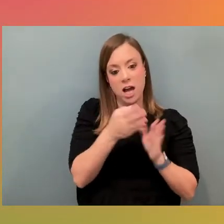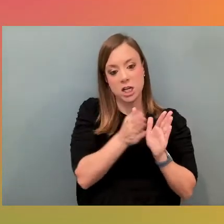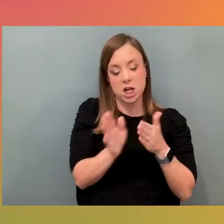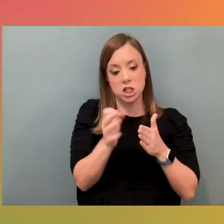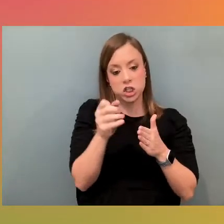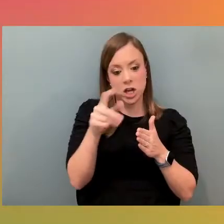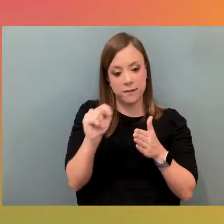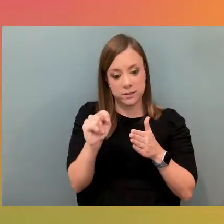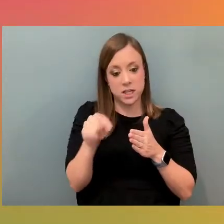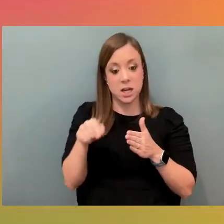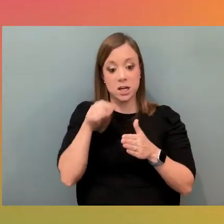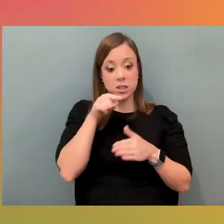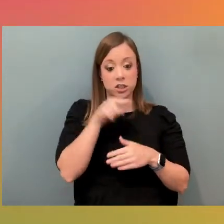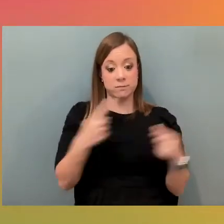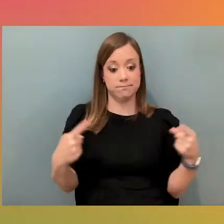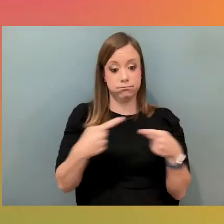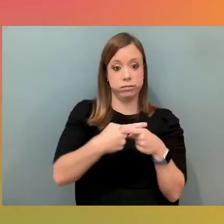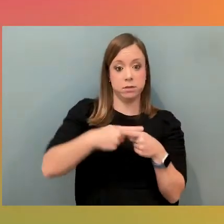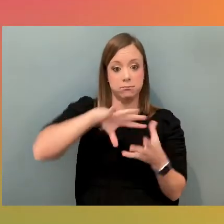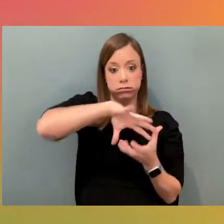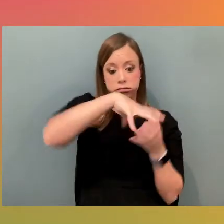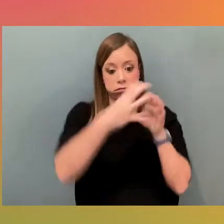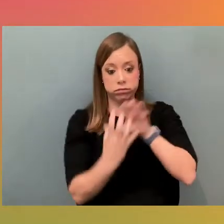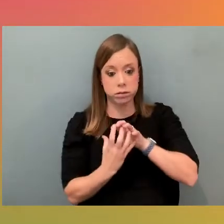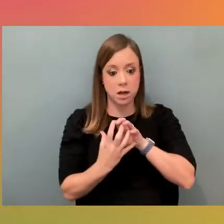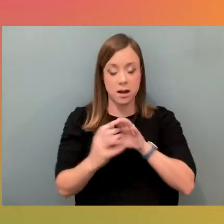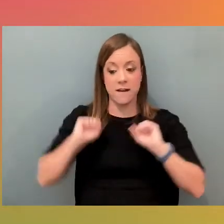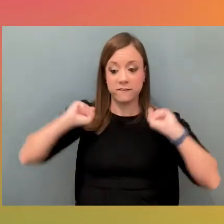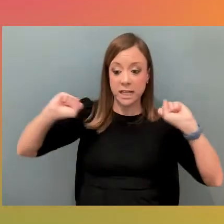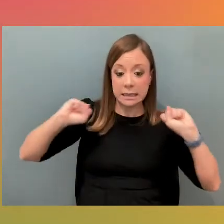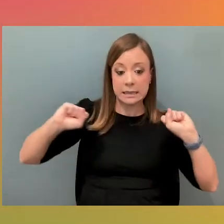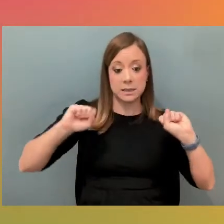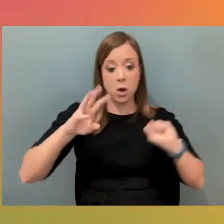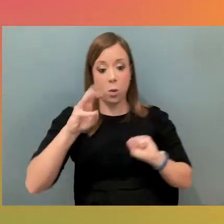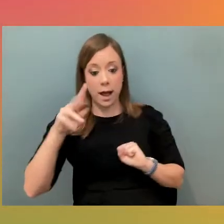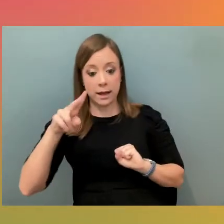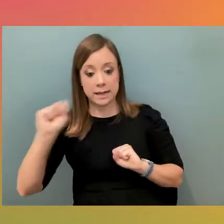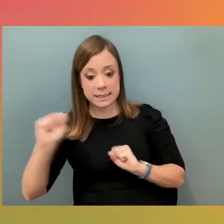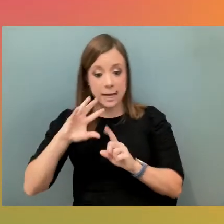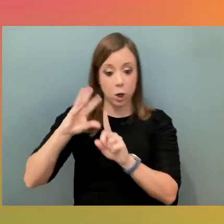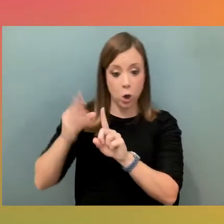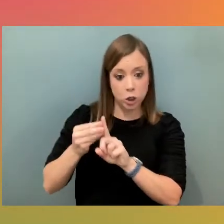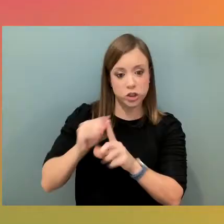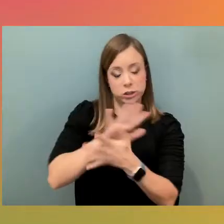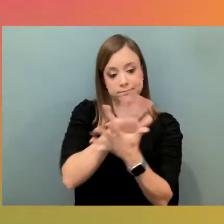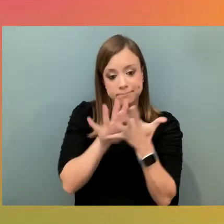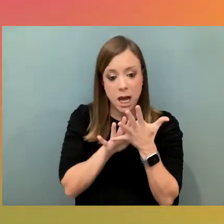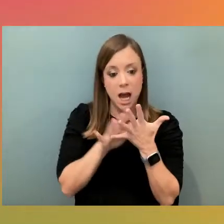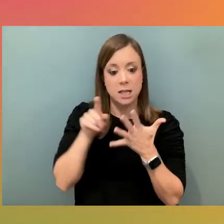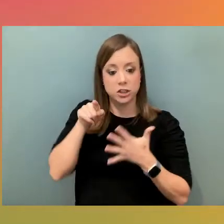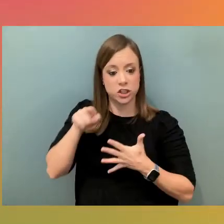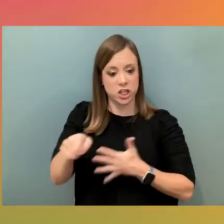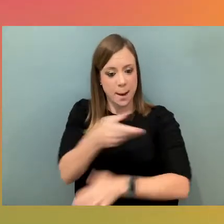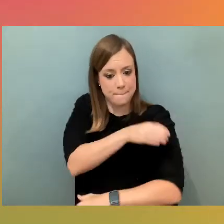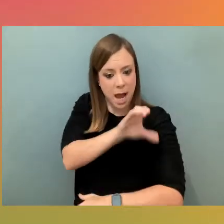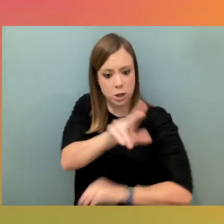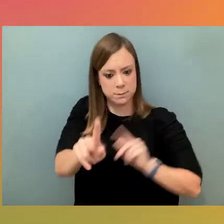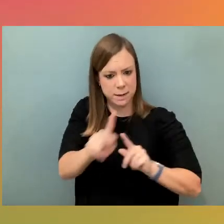MAGAZINE THE SHIFT. AS A MULTI-HIGH AT INTERSECTION OF FITNESS, WELLNESS AND CULTURE SHE HAS DEEP CONNECTION